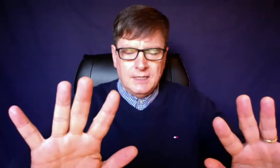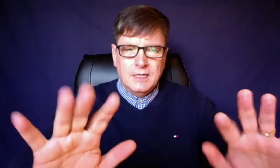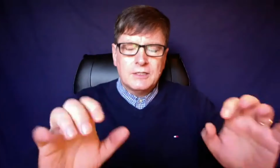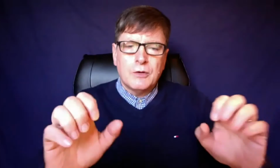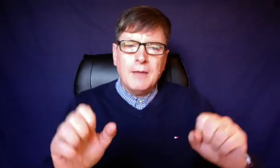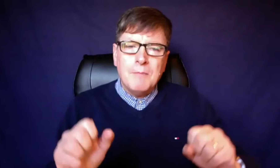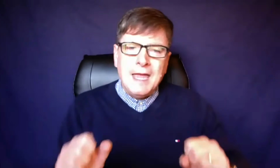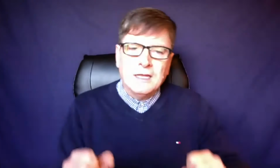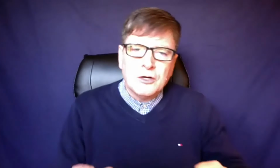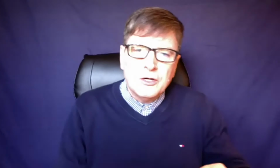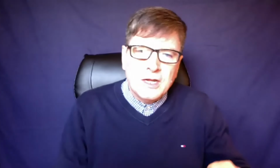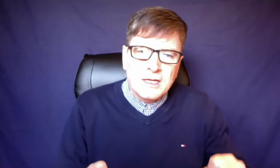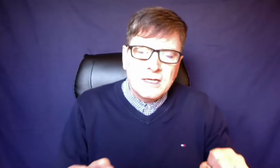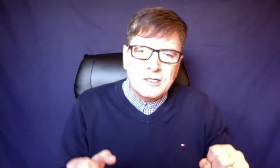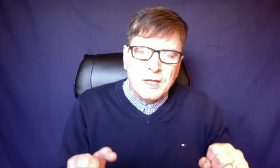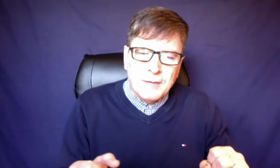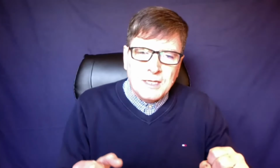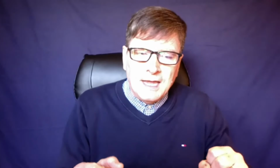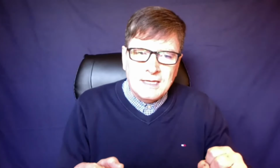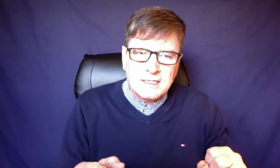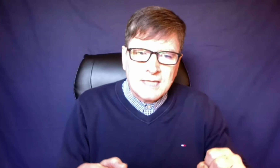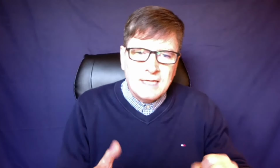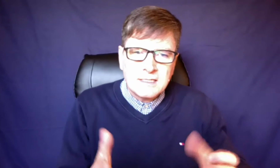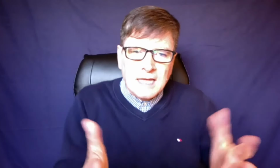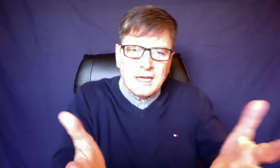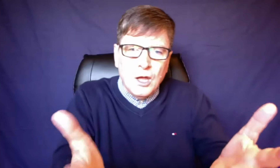before we learn to imitate movement